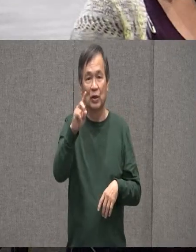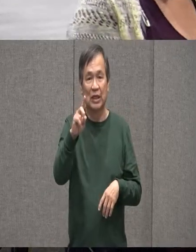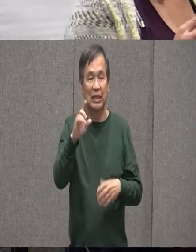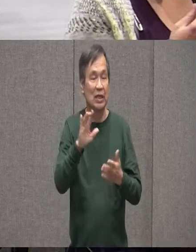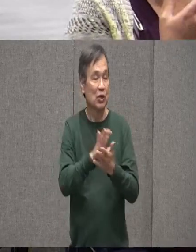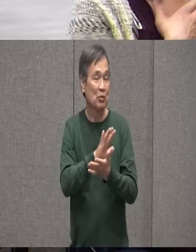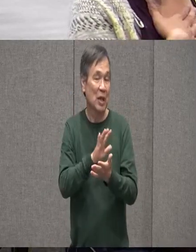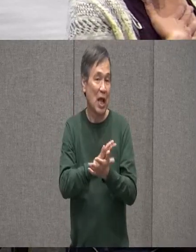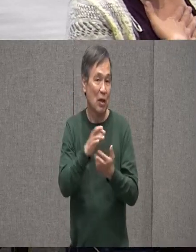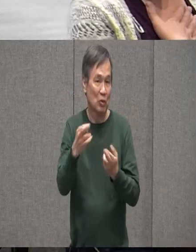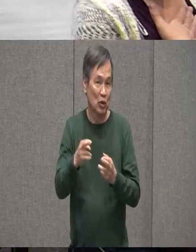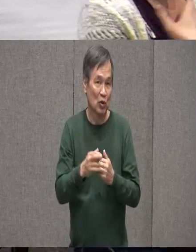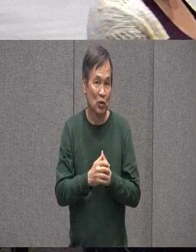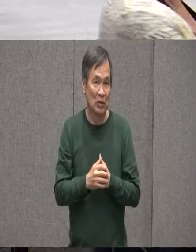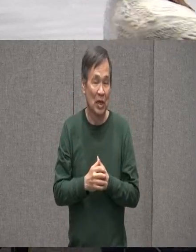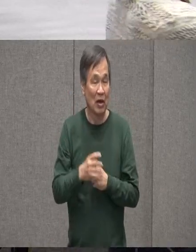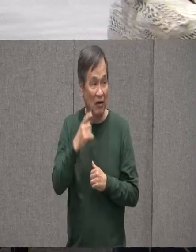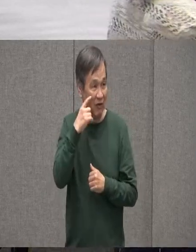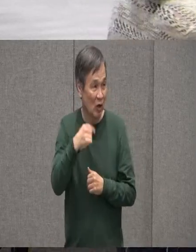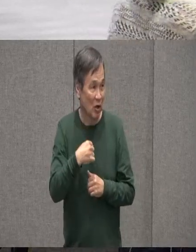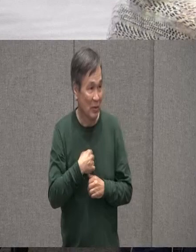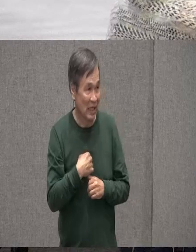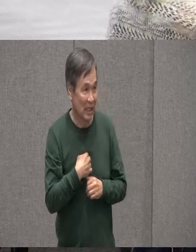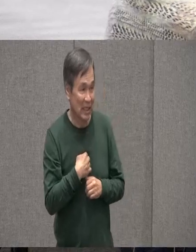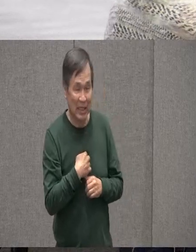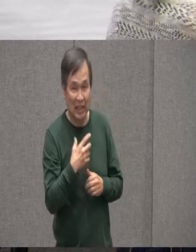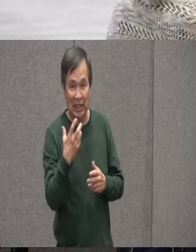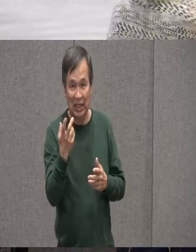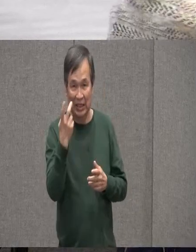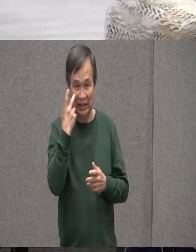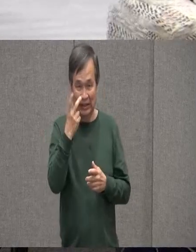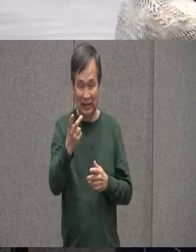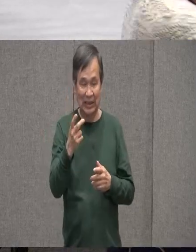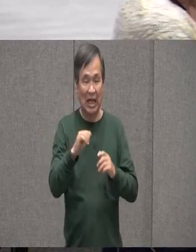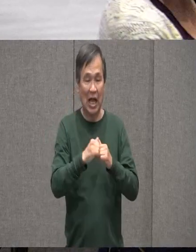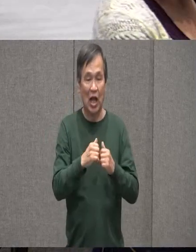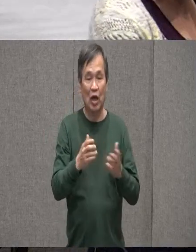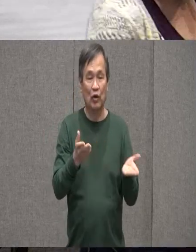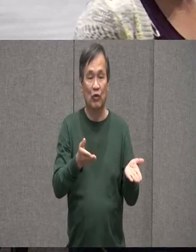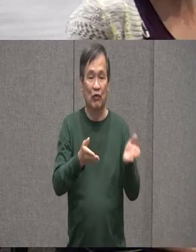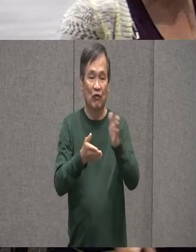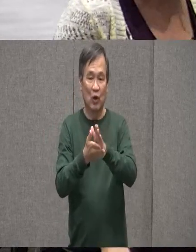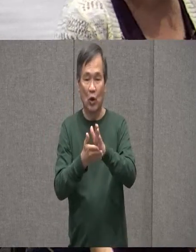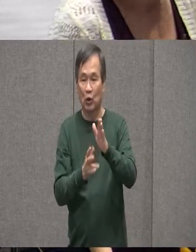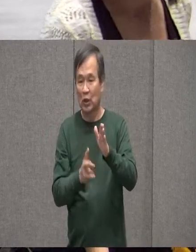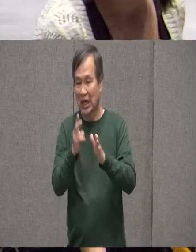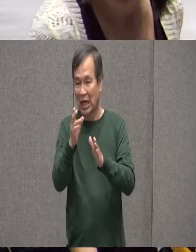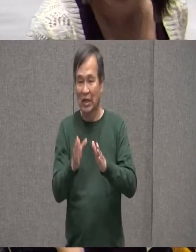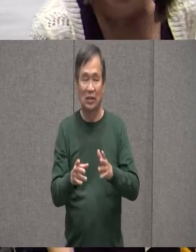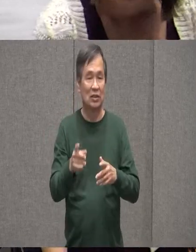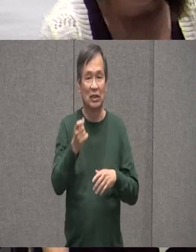because personally for me, I need to see how things fold and where they get cut to be able to understand.